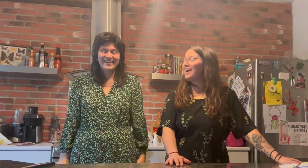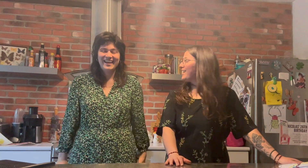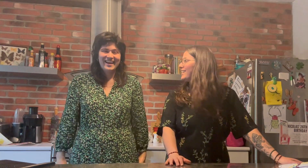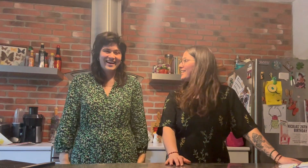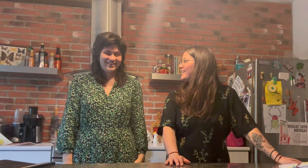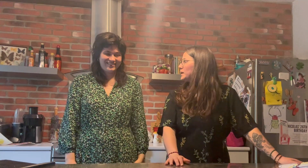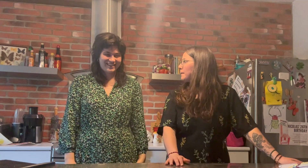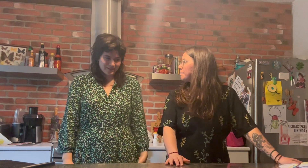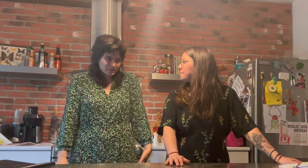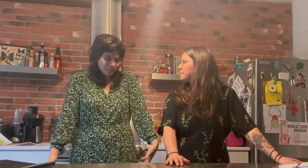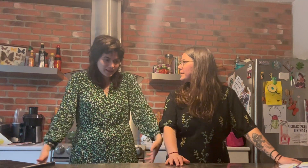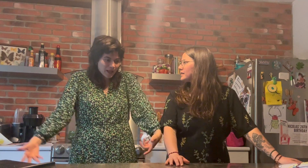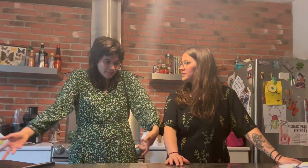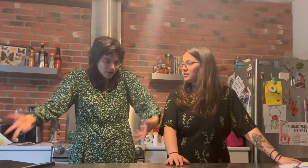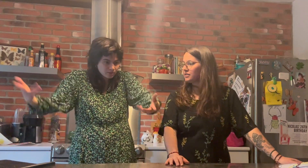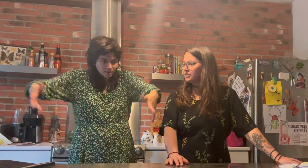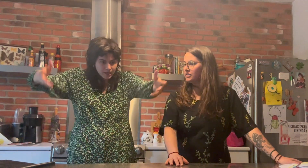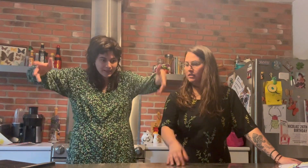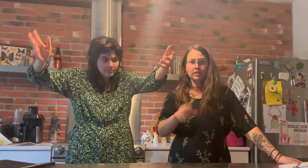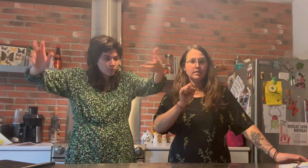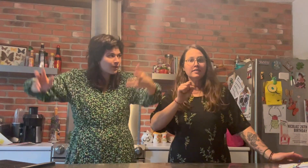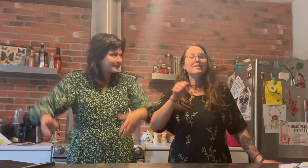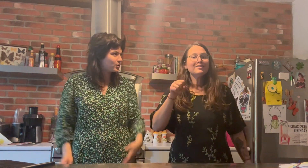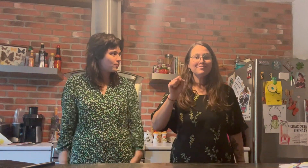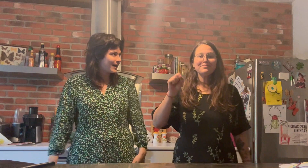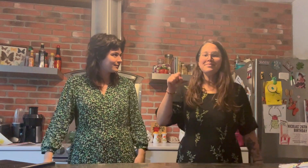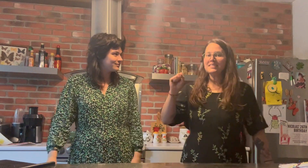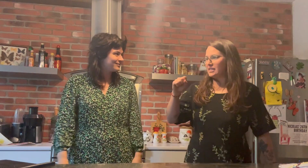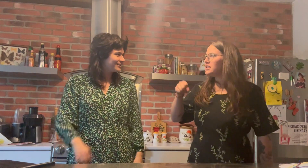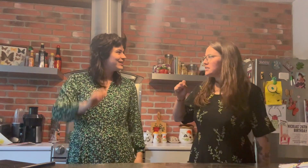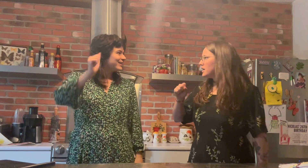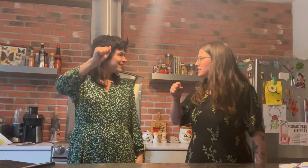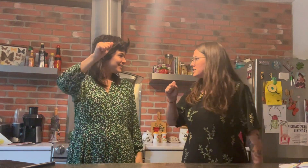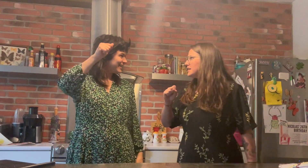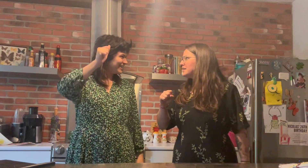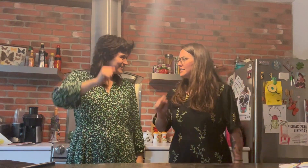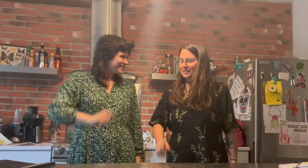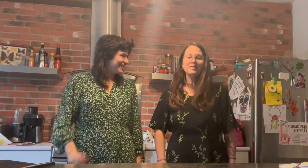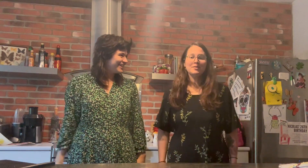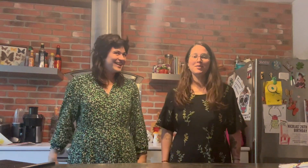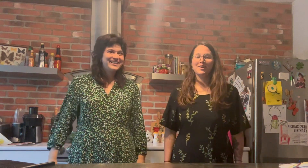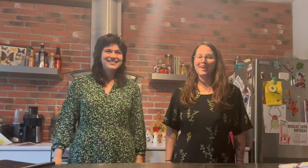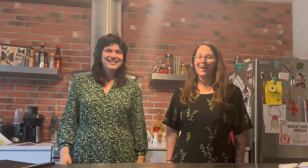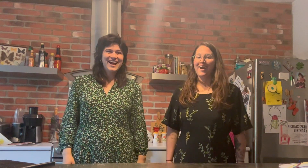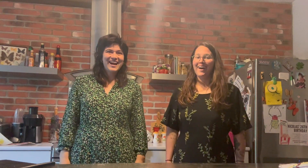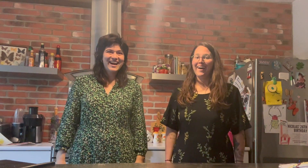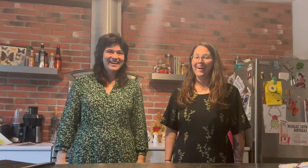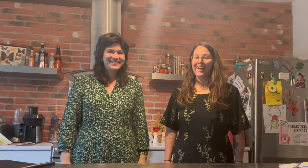Alors, t'es-tu prête à apprendre les mots avec moi? Yes, yes, yes. Yes? Let's start.